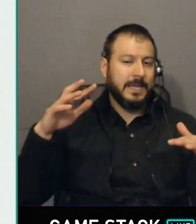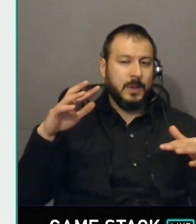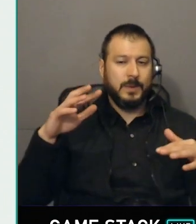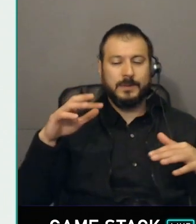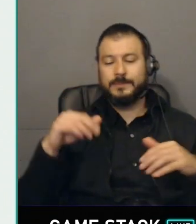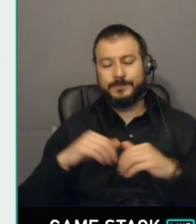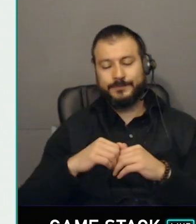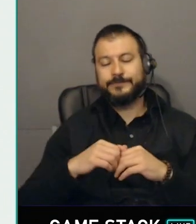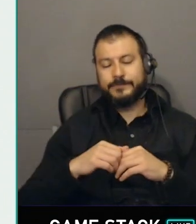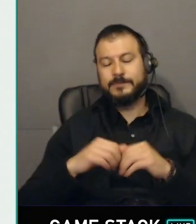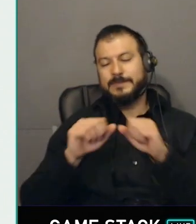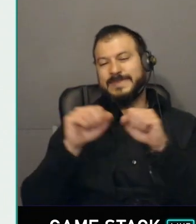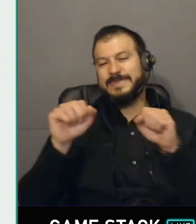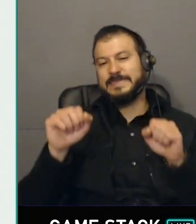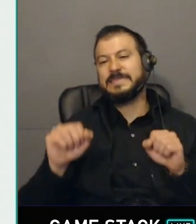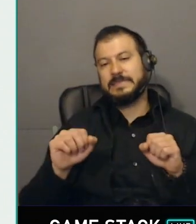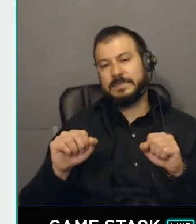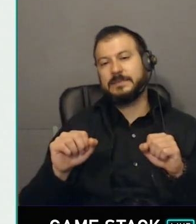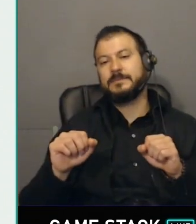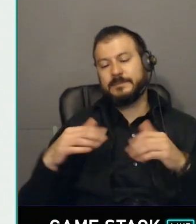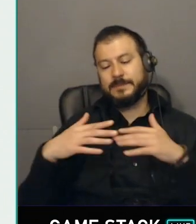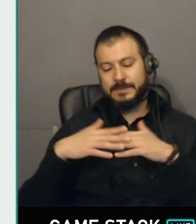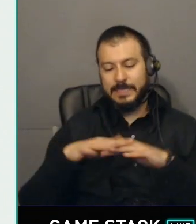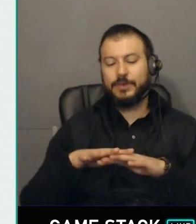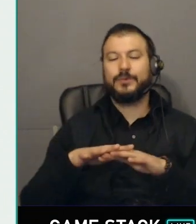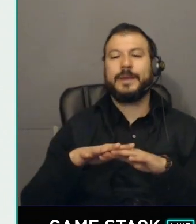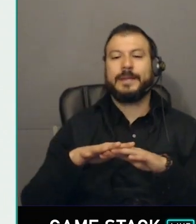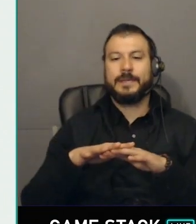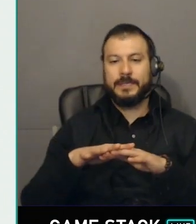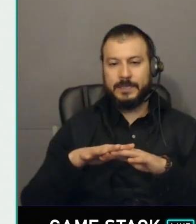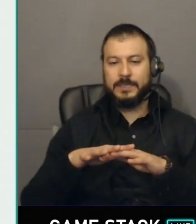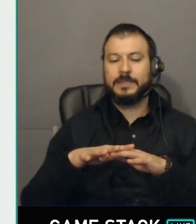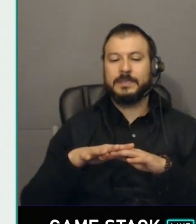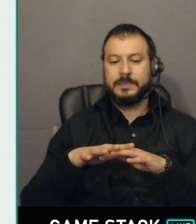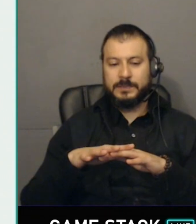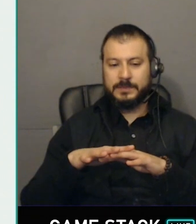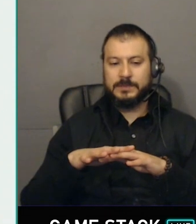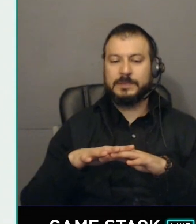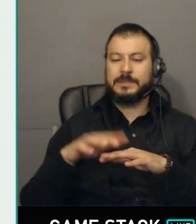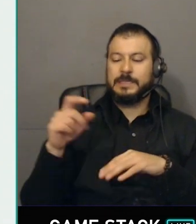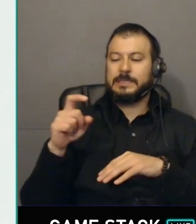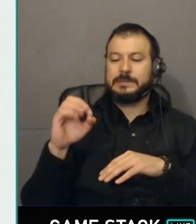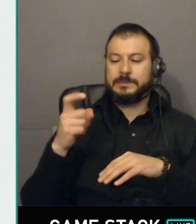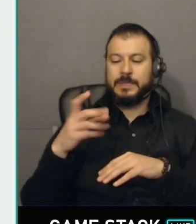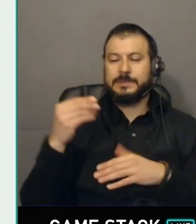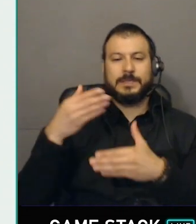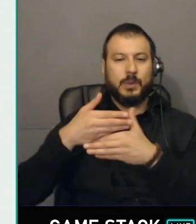It's a system that is integrated into the Xbox and Windows platform,